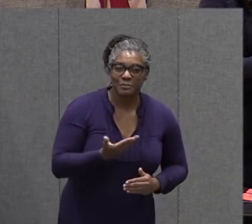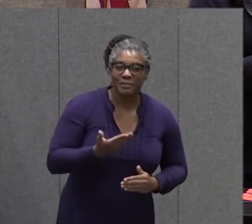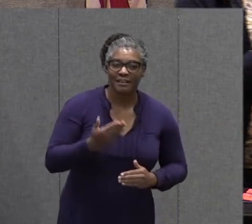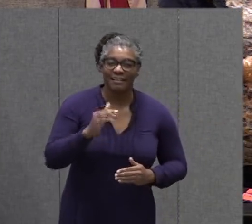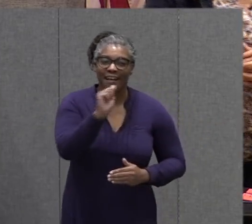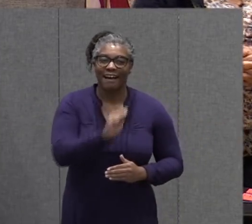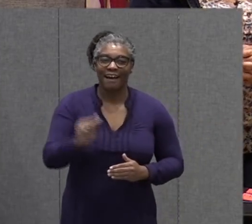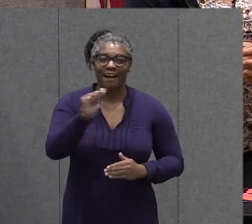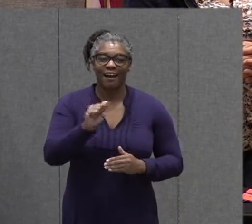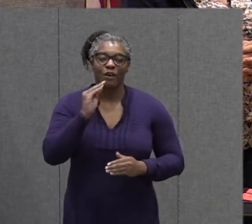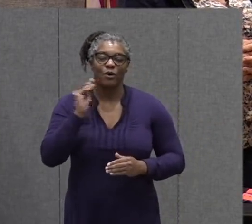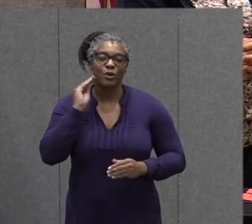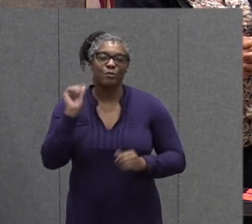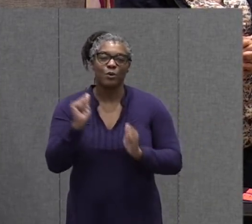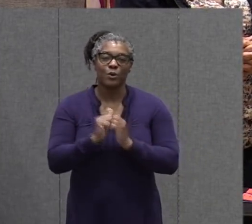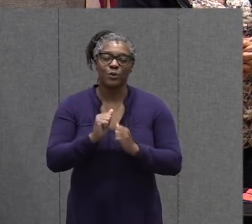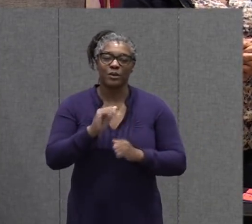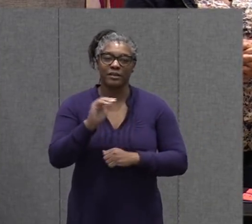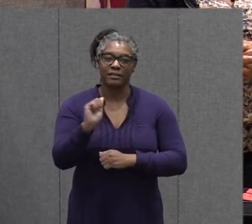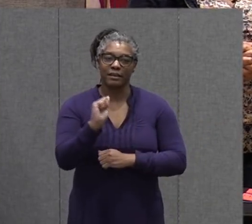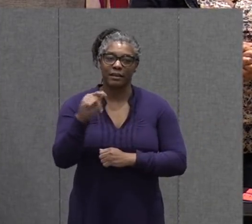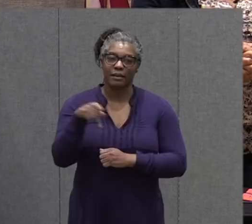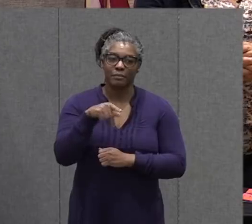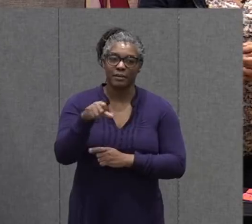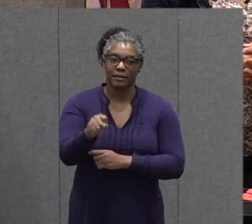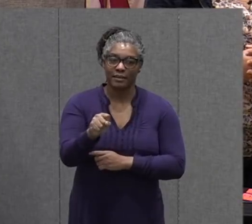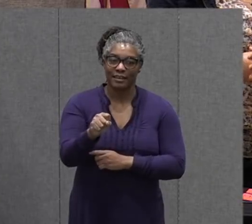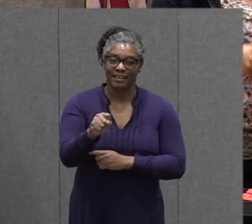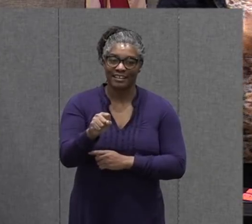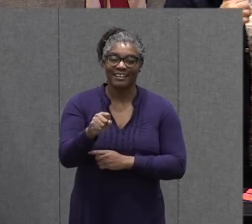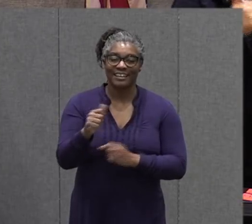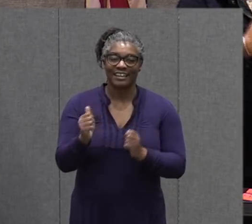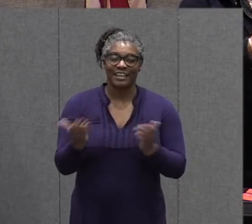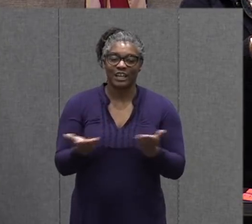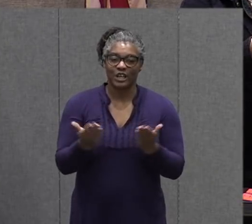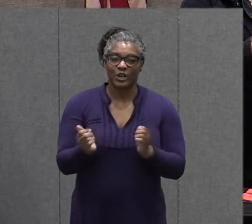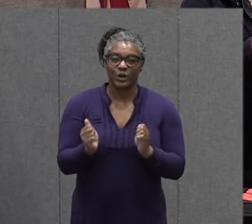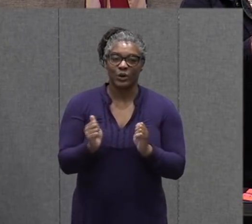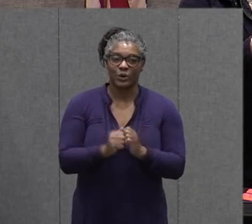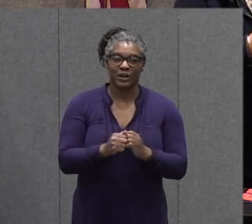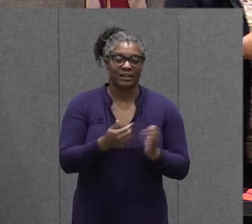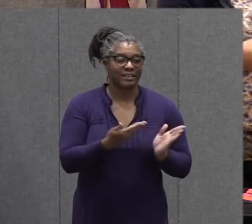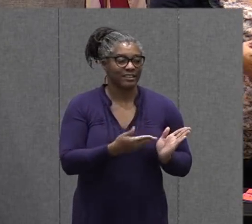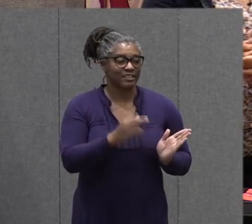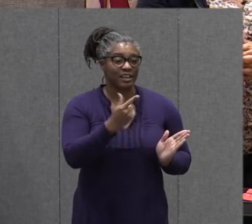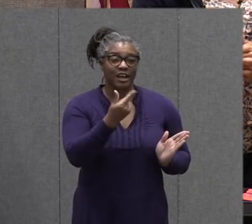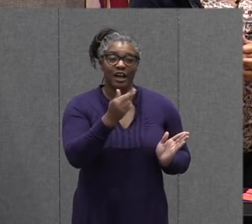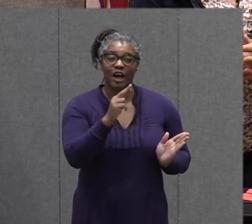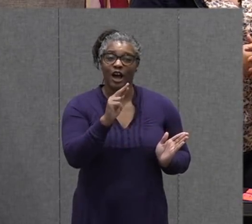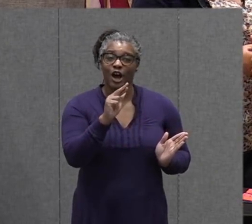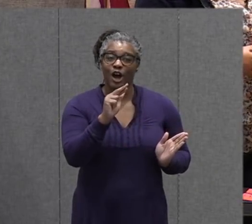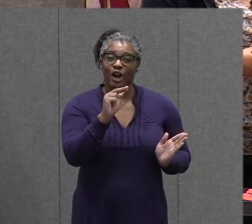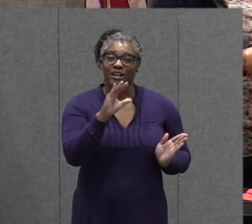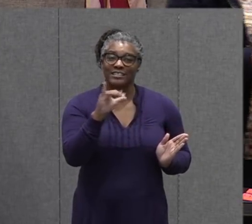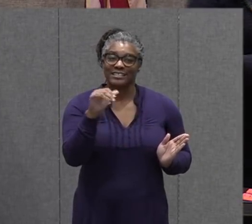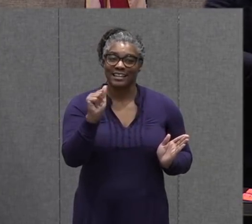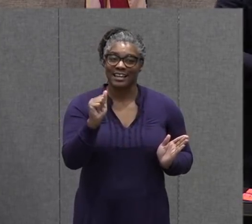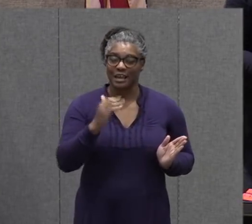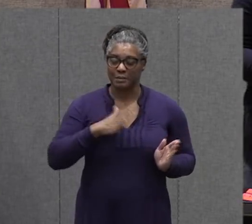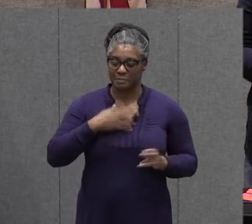I am with my dear friend and colleague Miss Garcia. My name again is Miss Martindale.